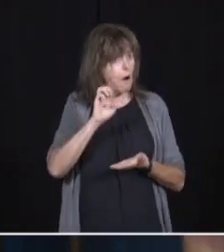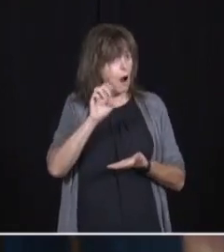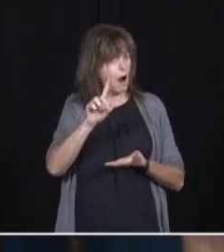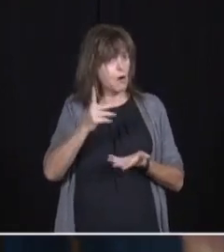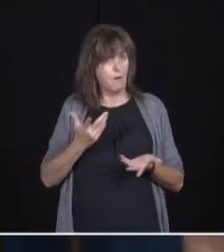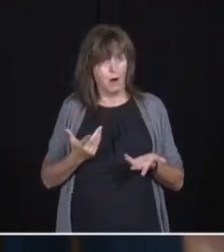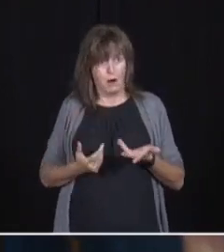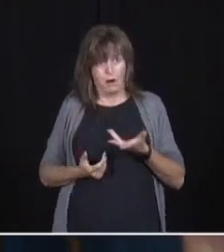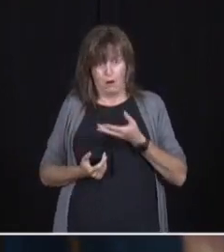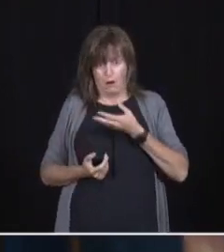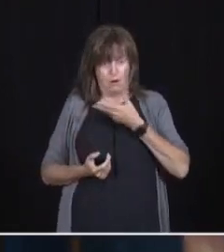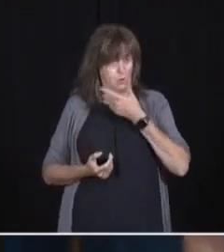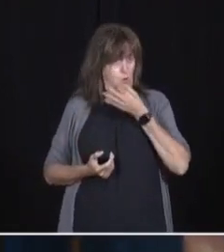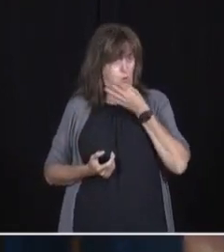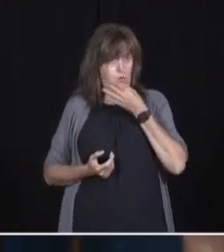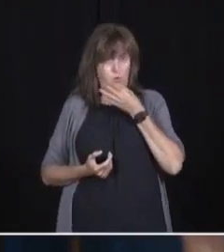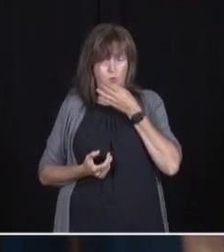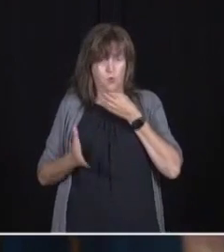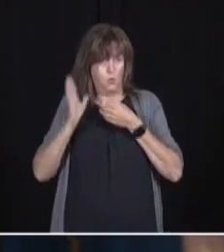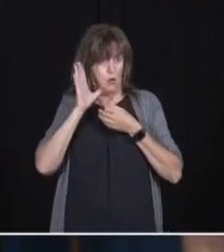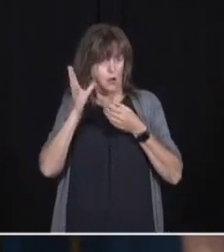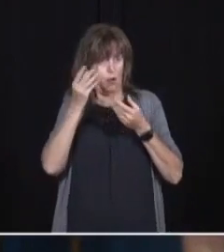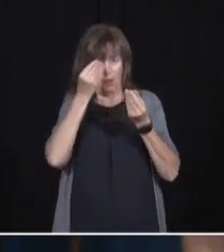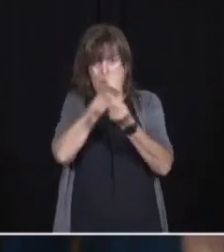later?